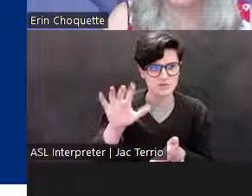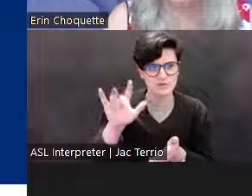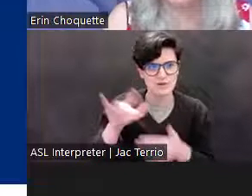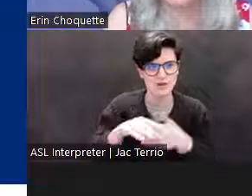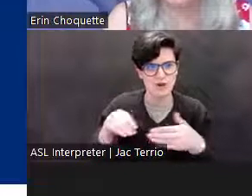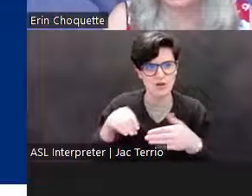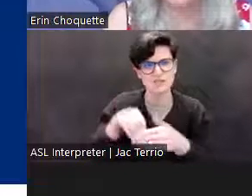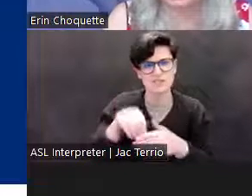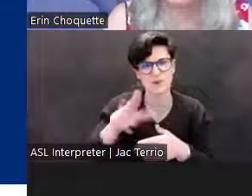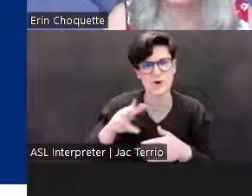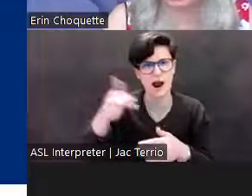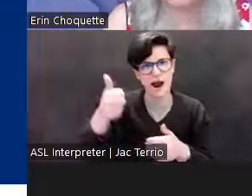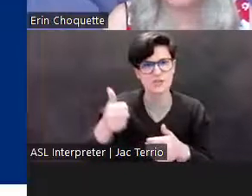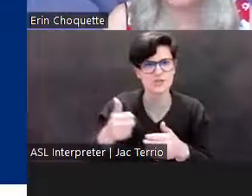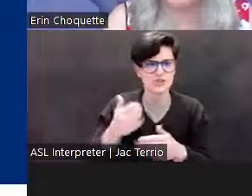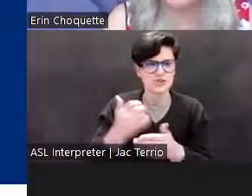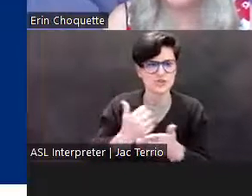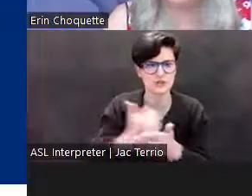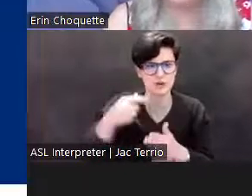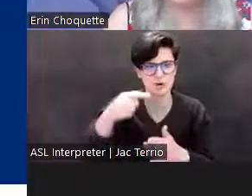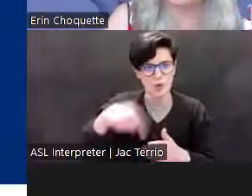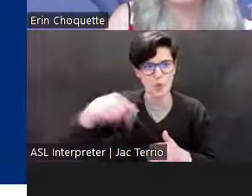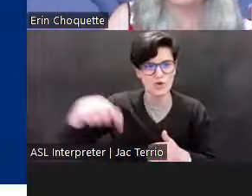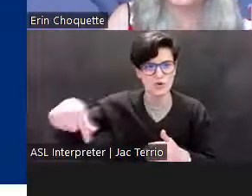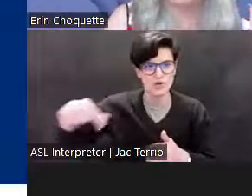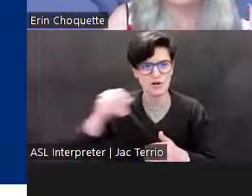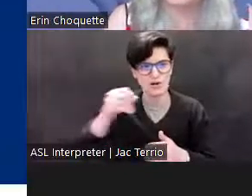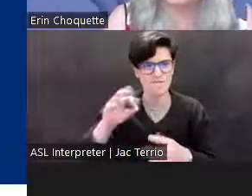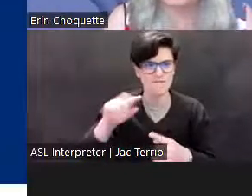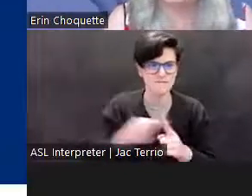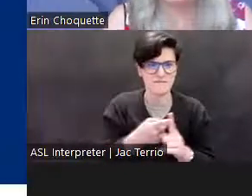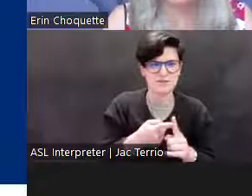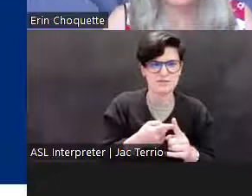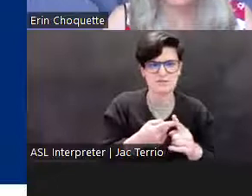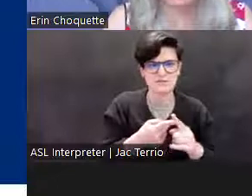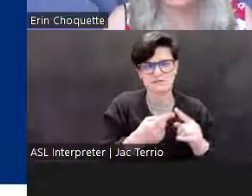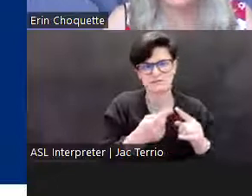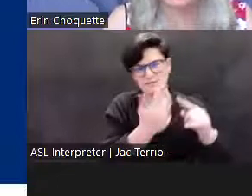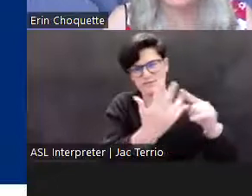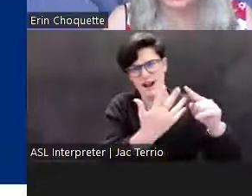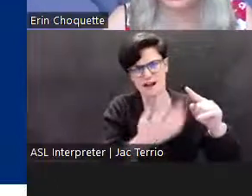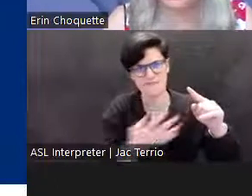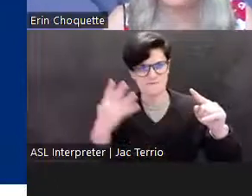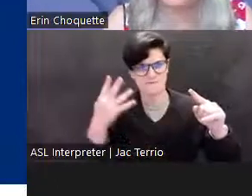5 most recently completed quarters, you also have to be either currently working in Connecticut